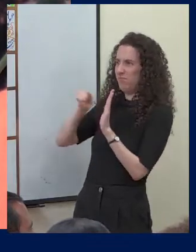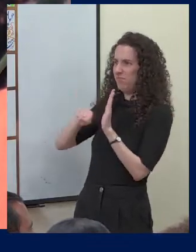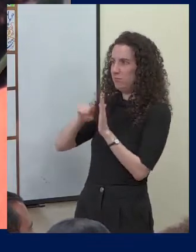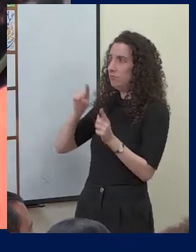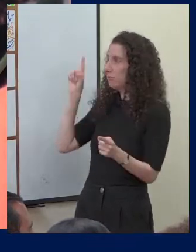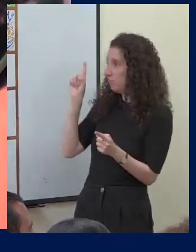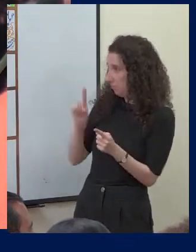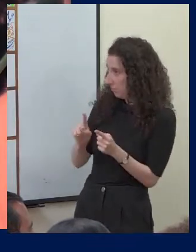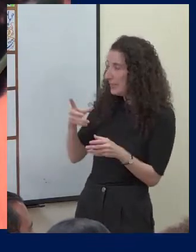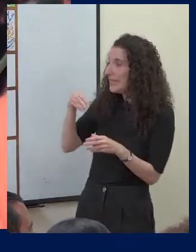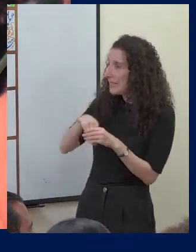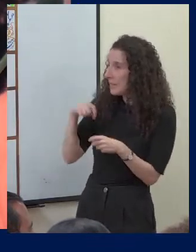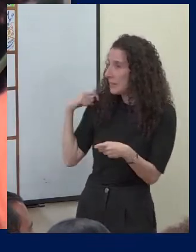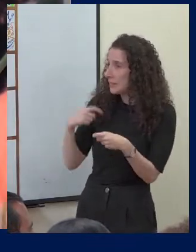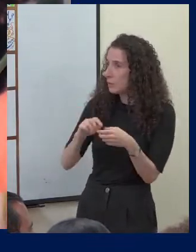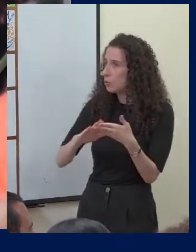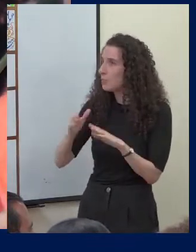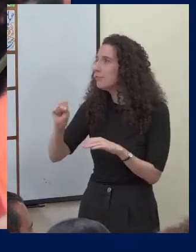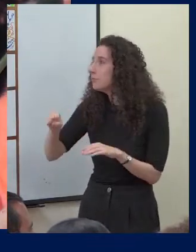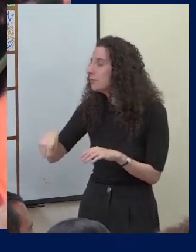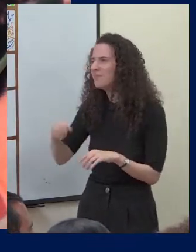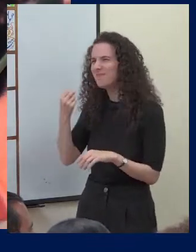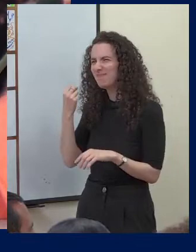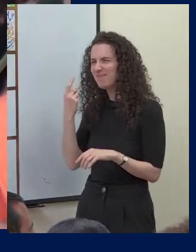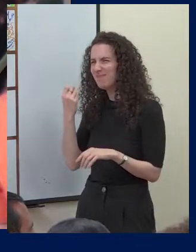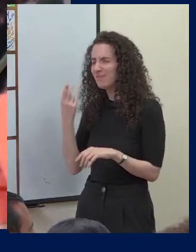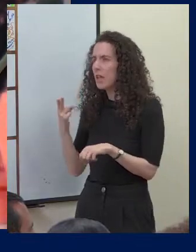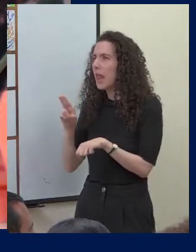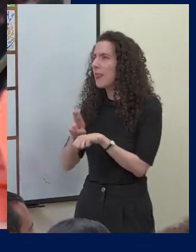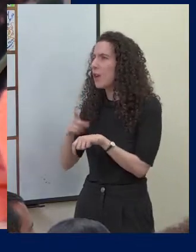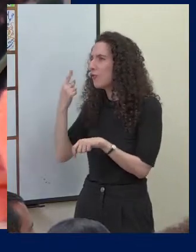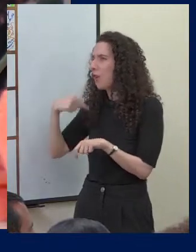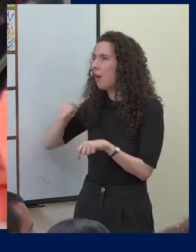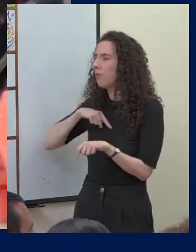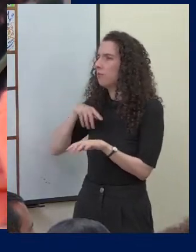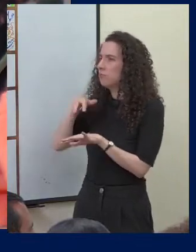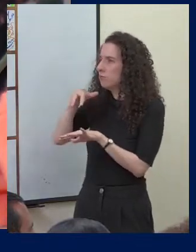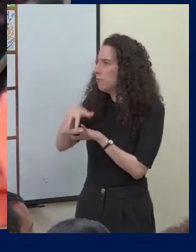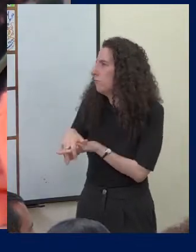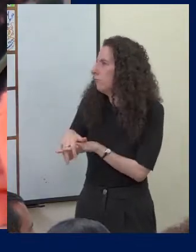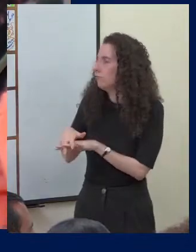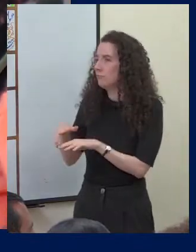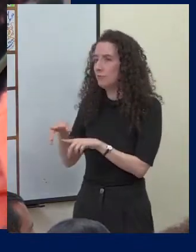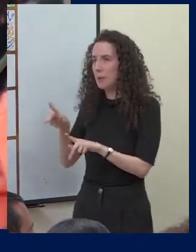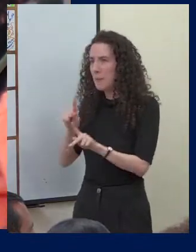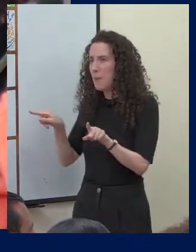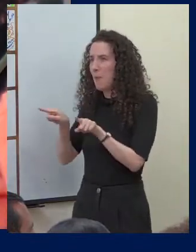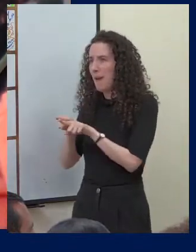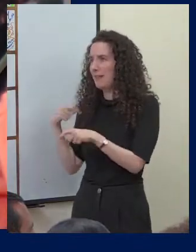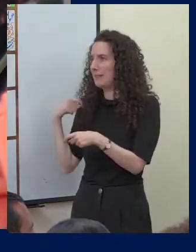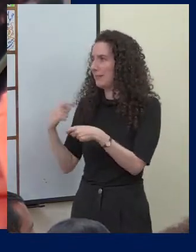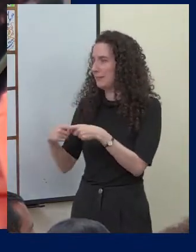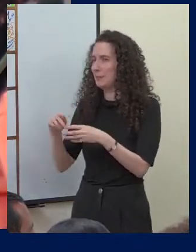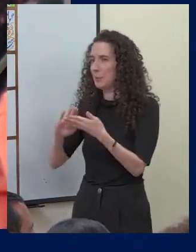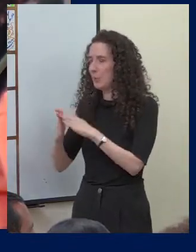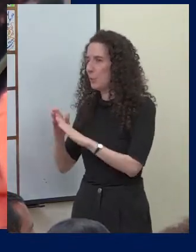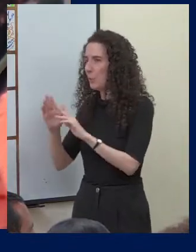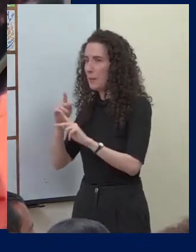but also it is so natural for us as Latino community members to already do this.